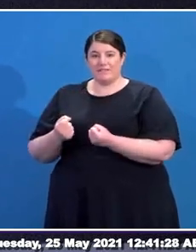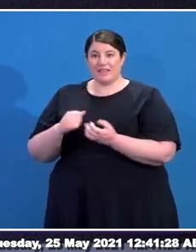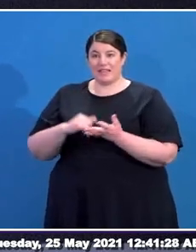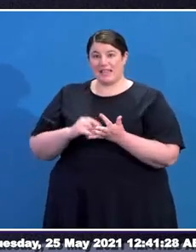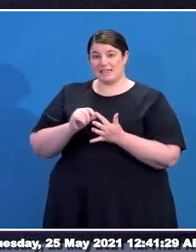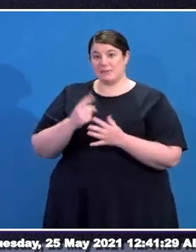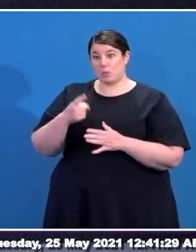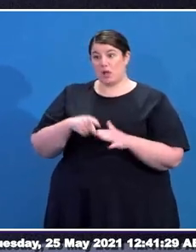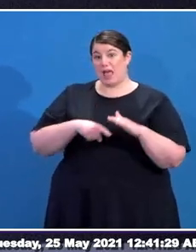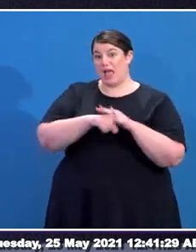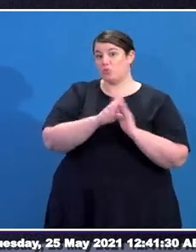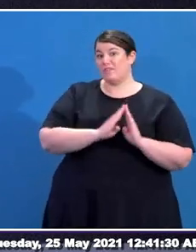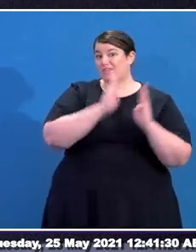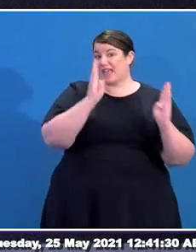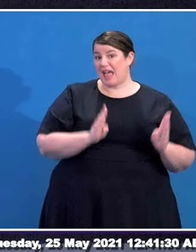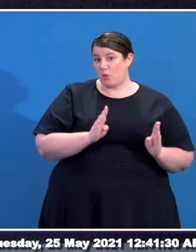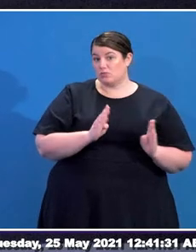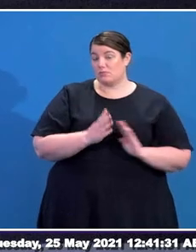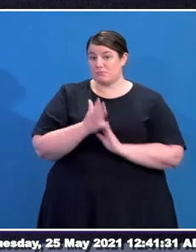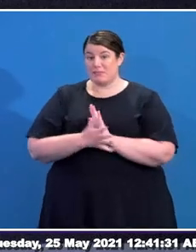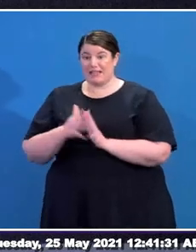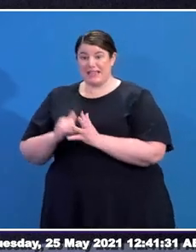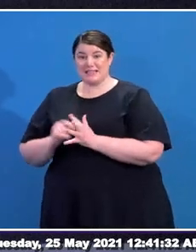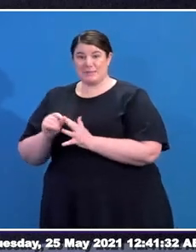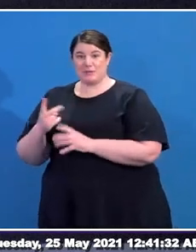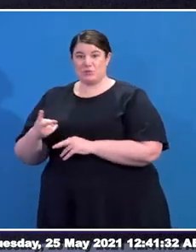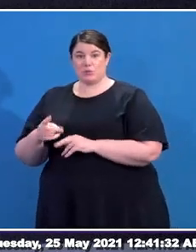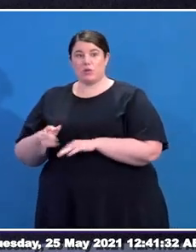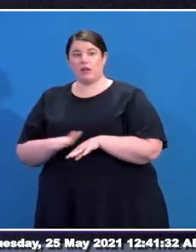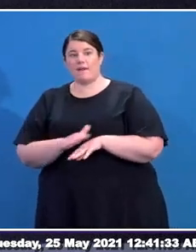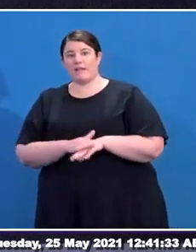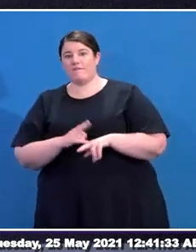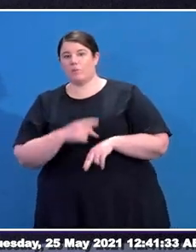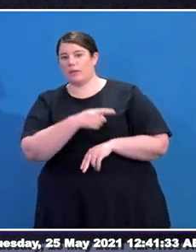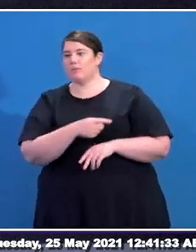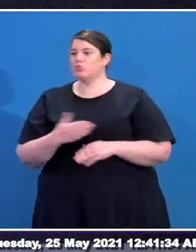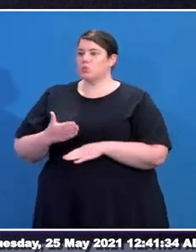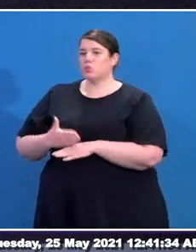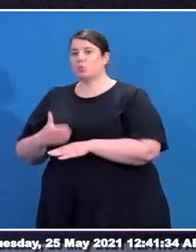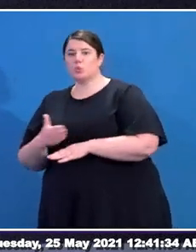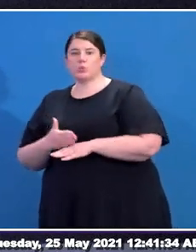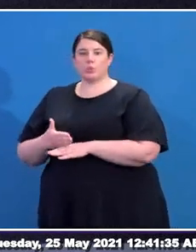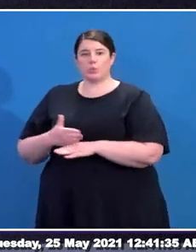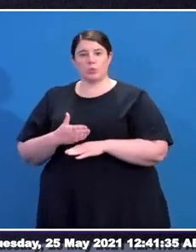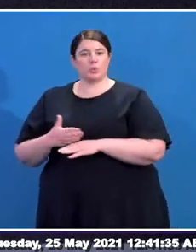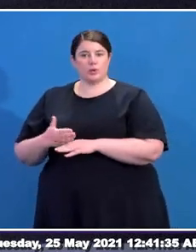house and SP2 is doing the work for him. They're working together, sort of thing.